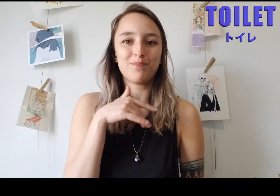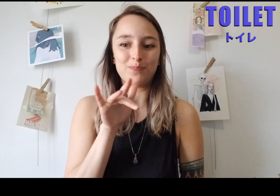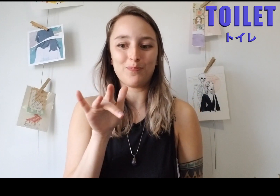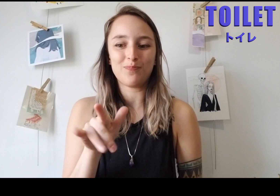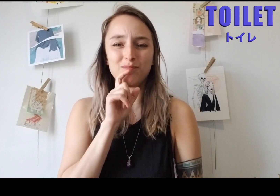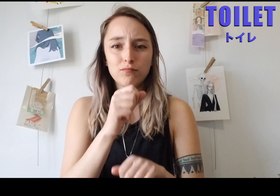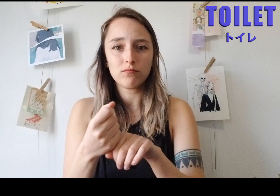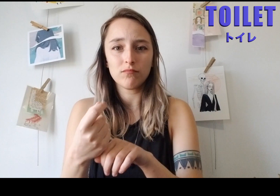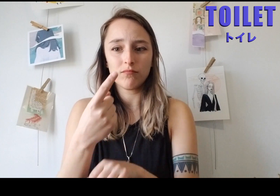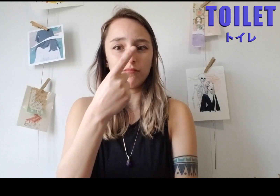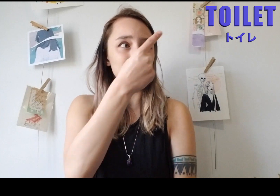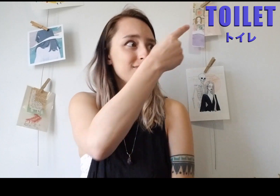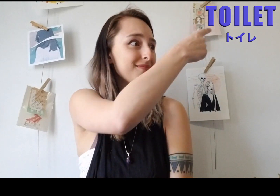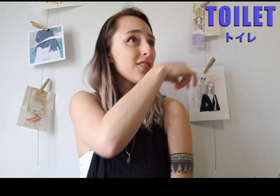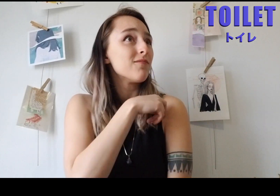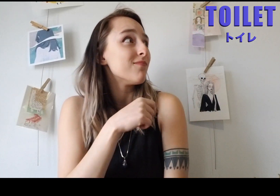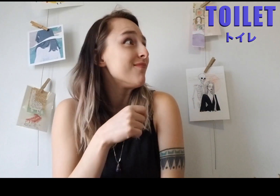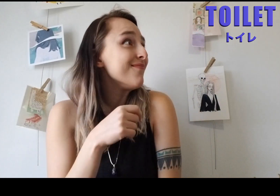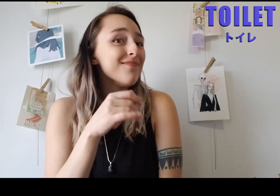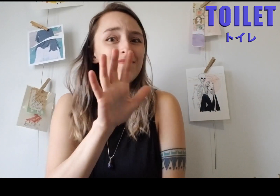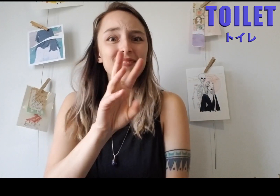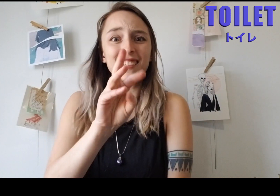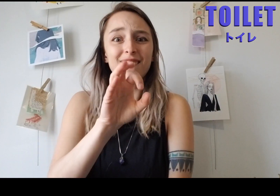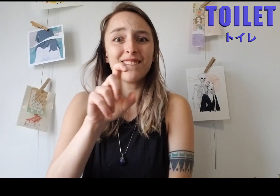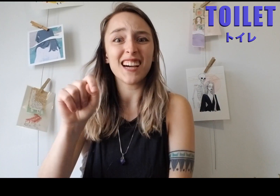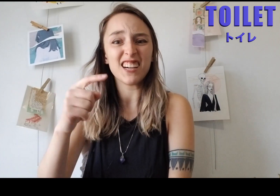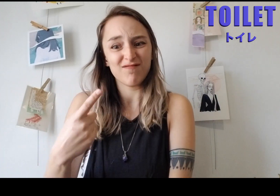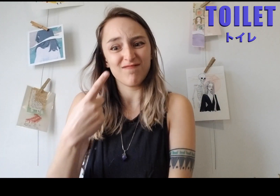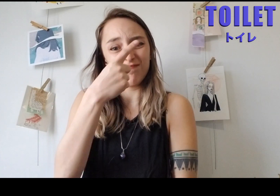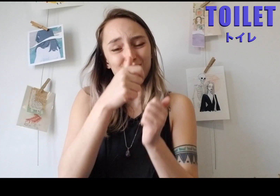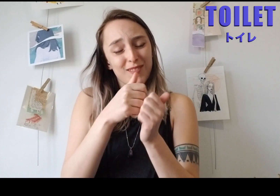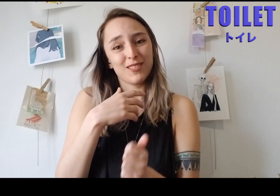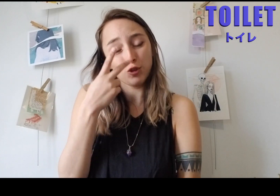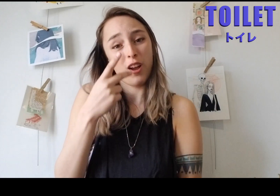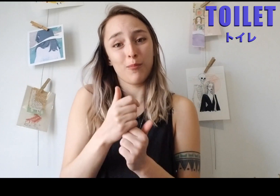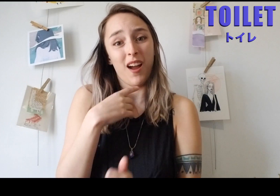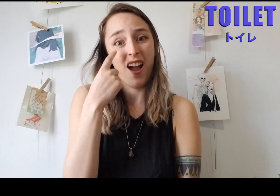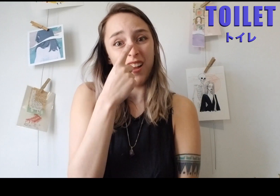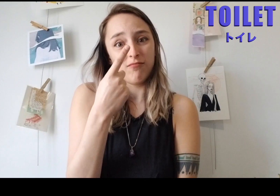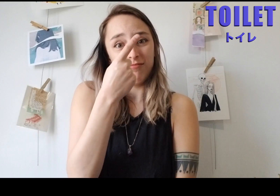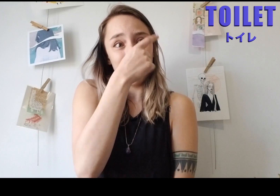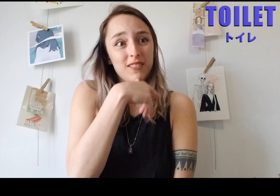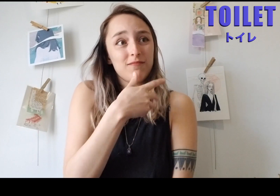I pressed the button and a line of water sprayed out of the toilet bowl, about 6 feet in distance! I watched as it sprayed out of the toilet.